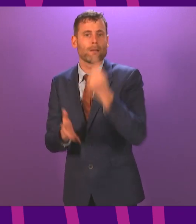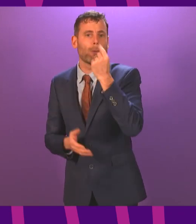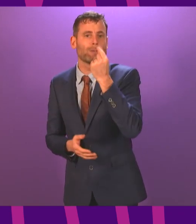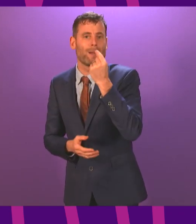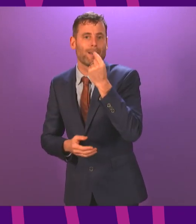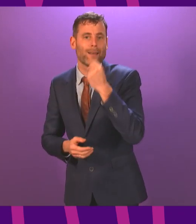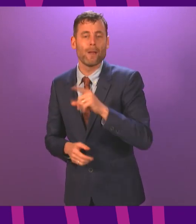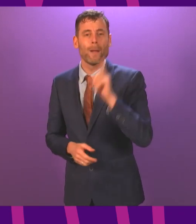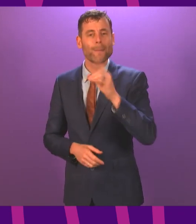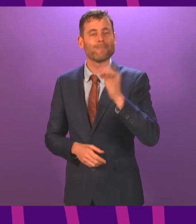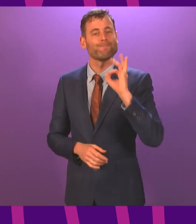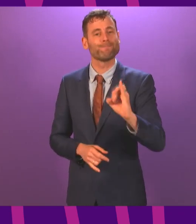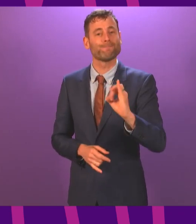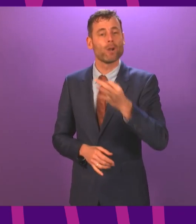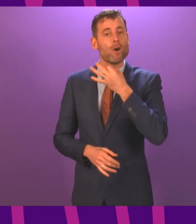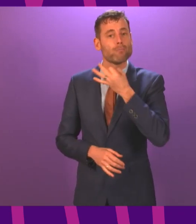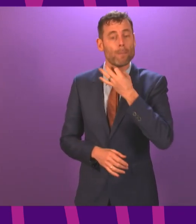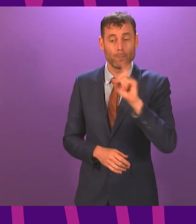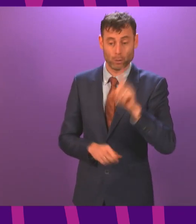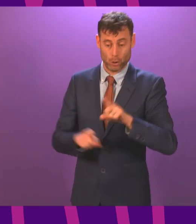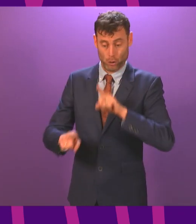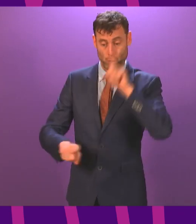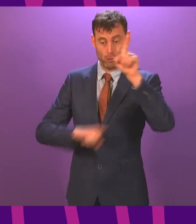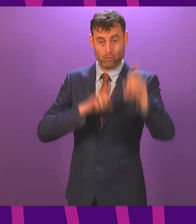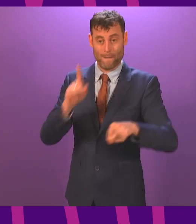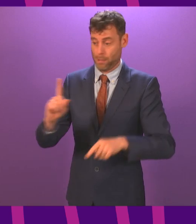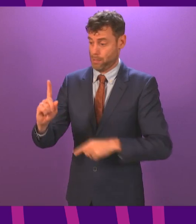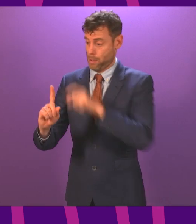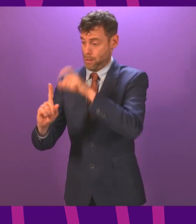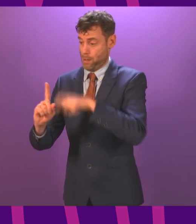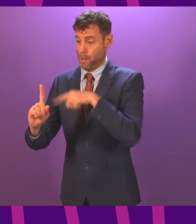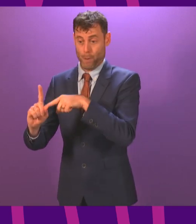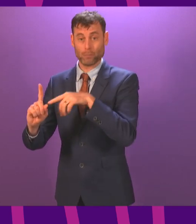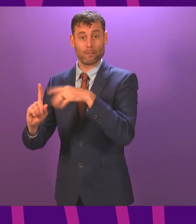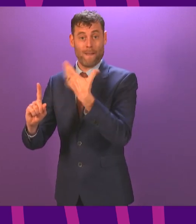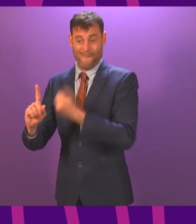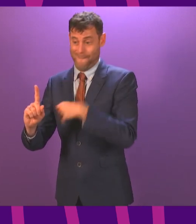are necessary, there is a danger that we will move the virus from area to area, which raises